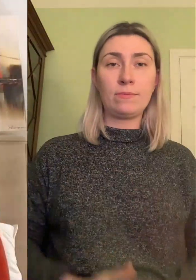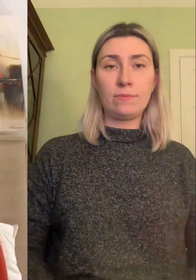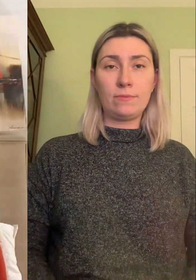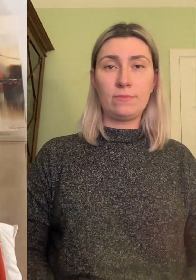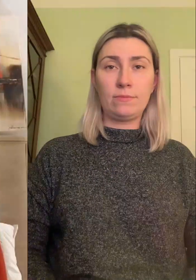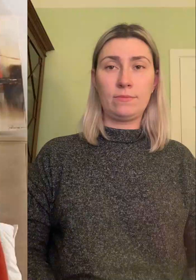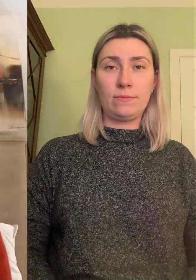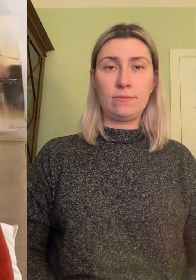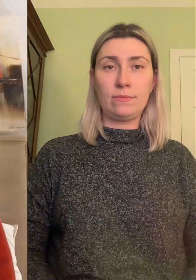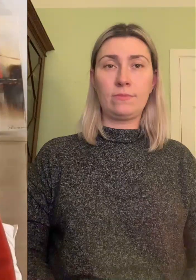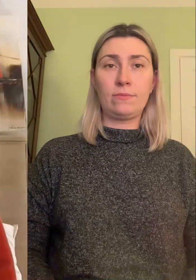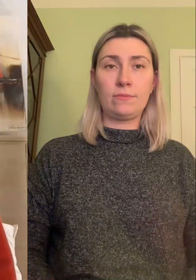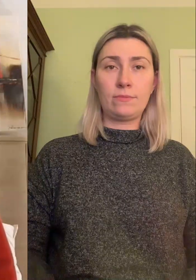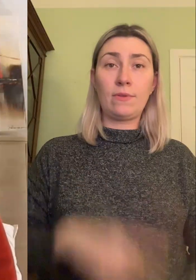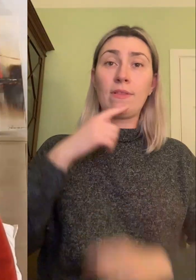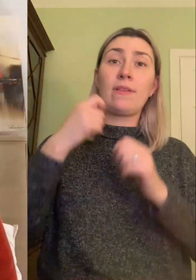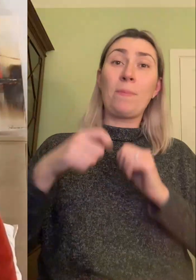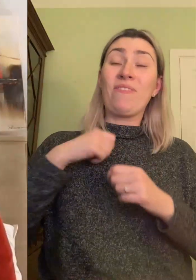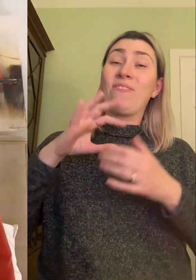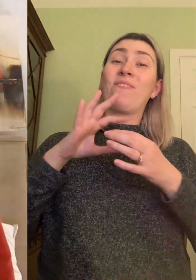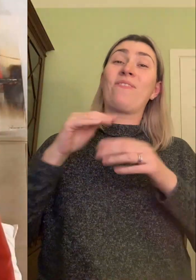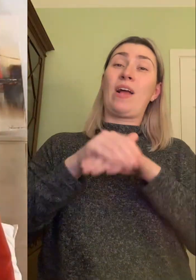amazing. I really appreciate it all. ...and then, a friend from home